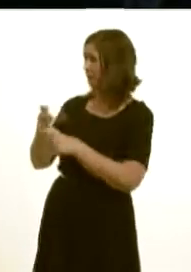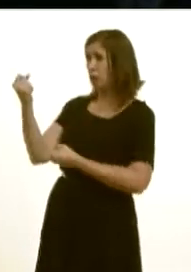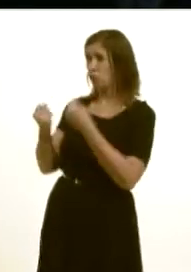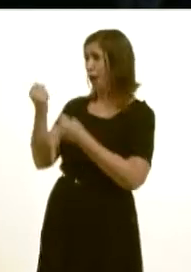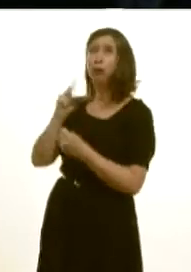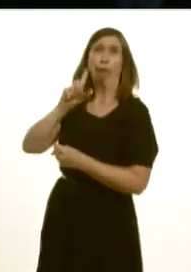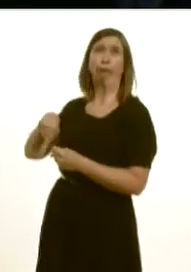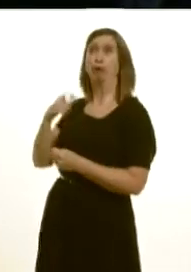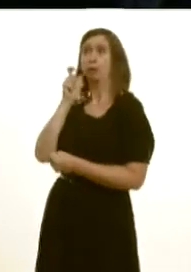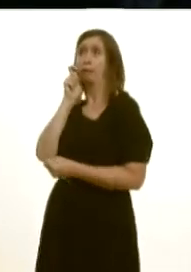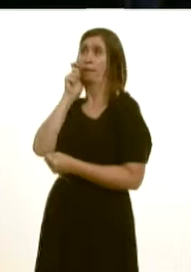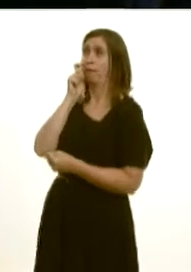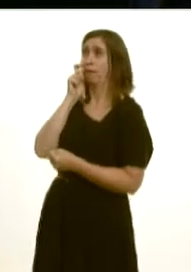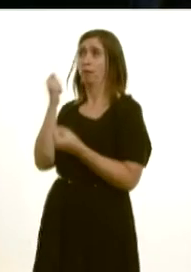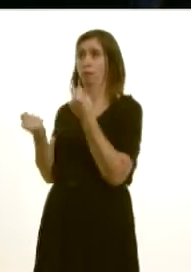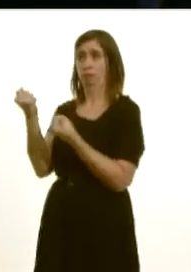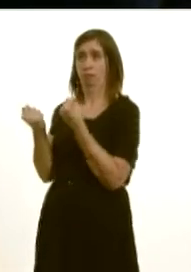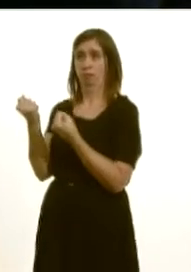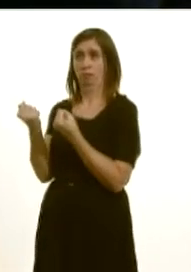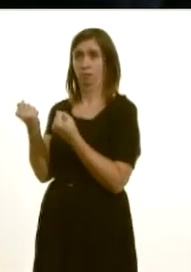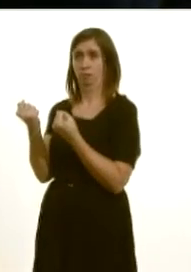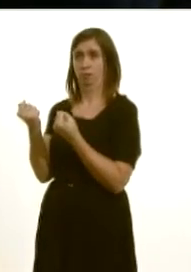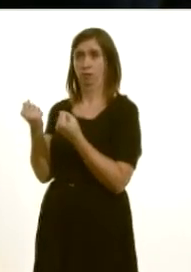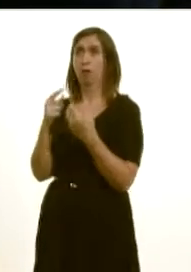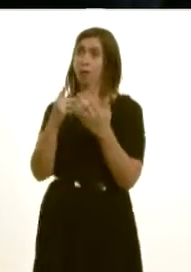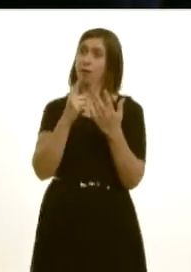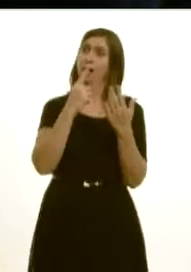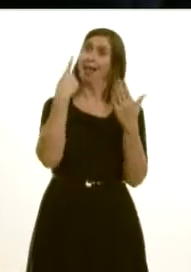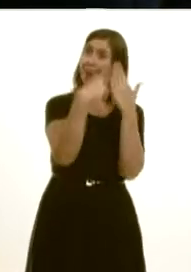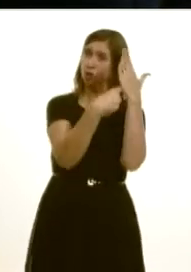you build into any future legislation something that actually means that we can police this